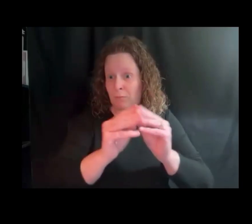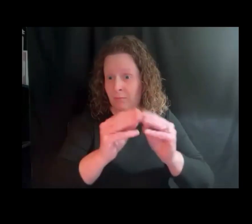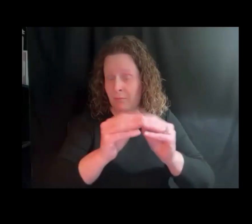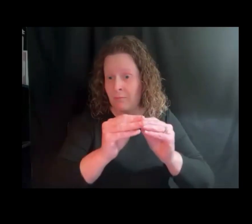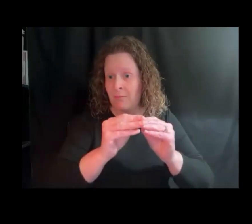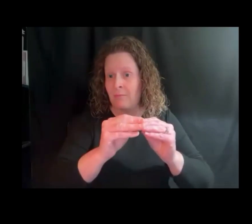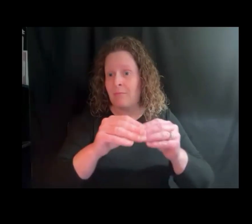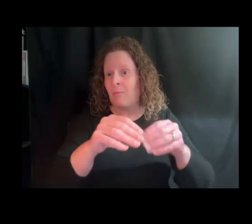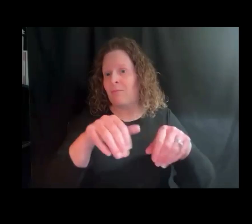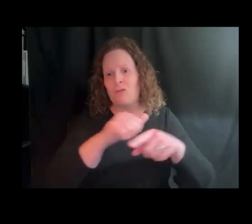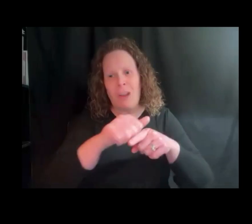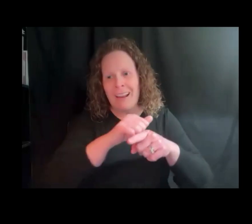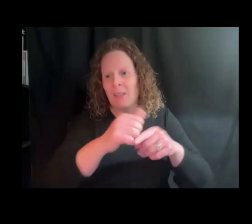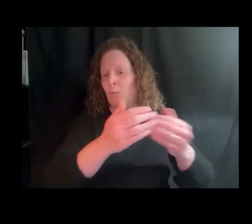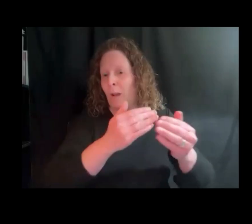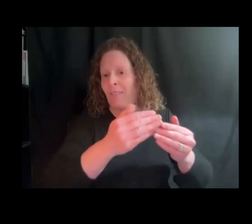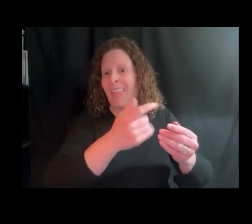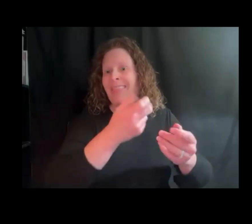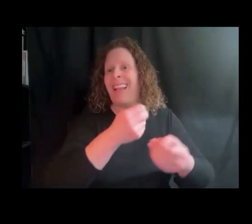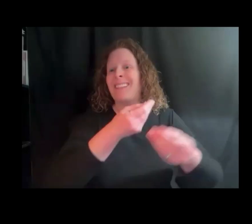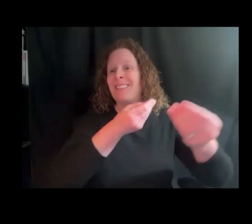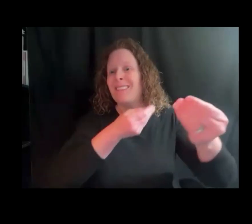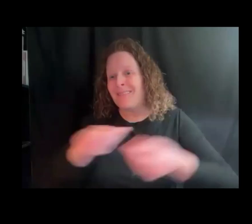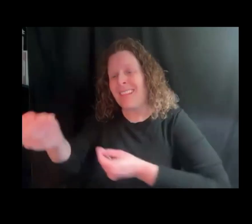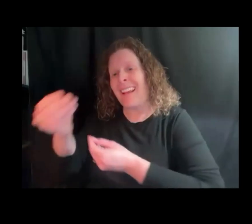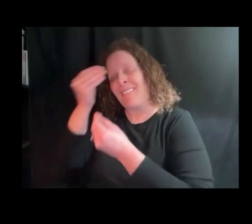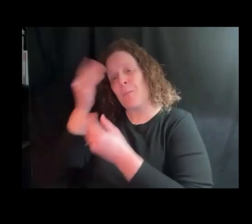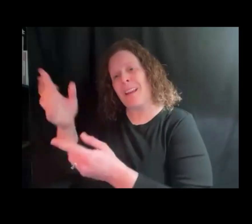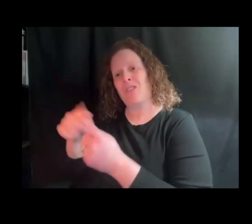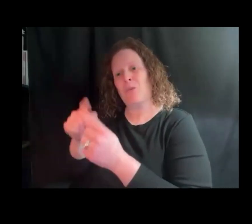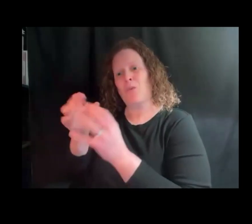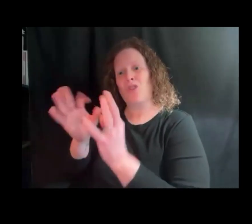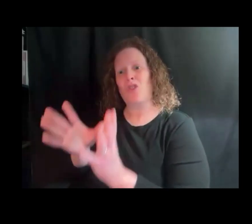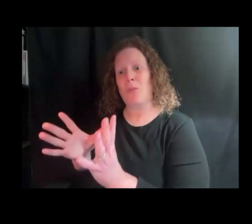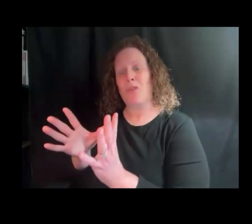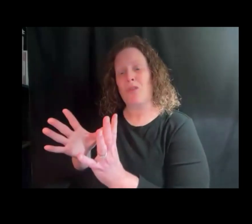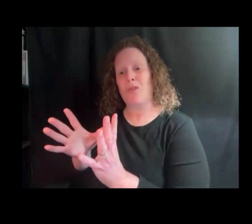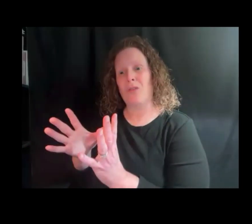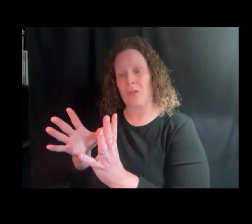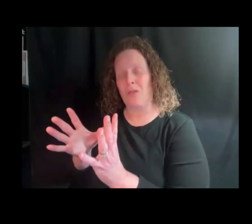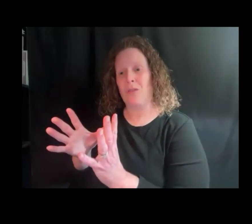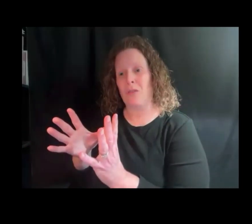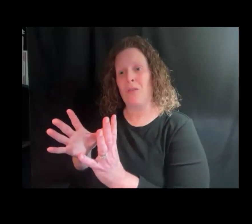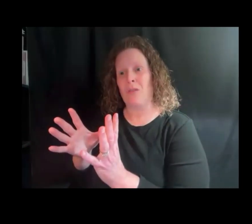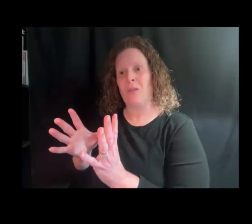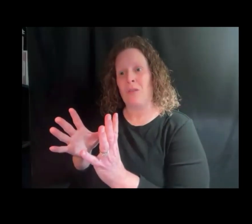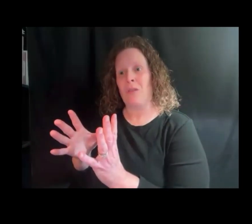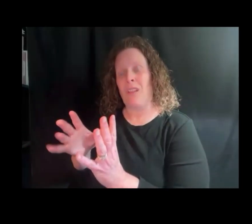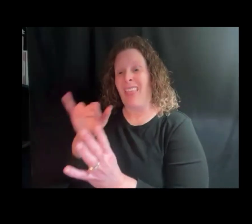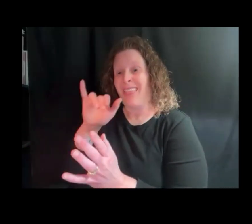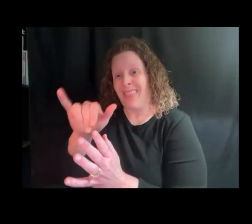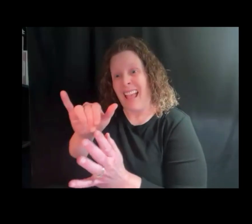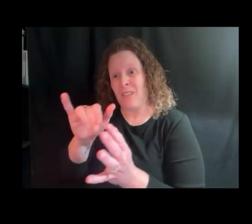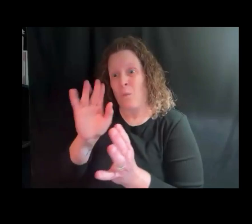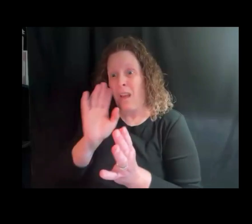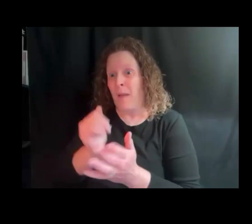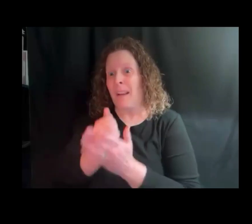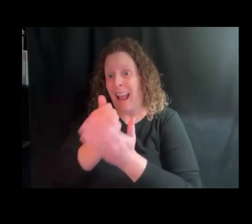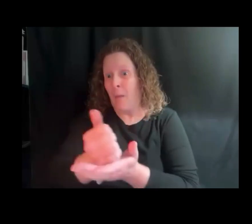administration should send that interpreter to the training or they should send someone to those trainings